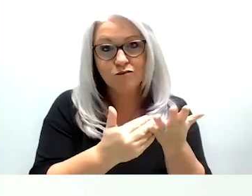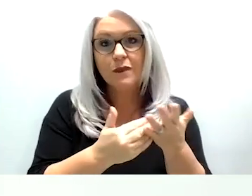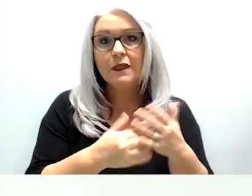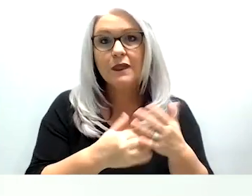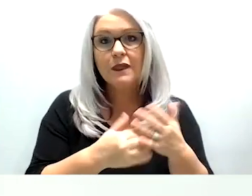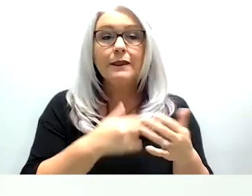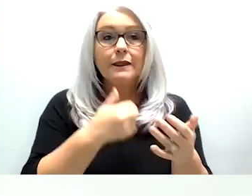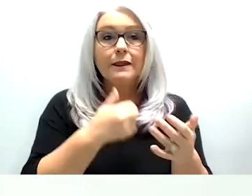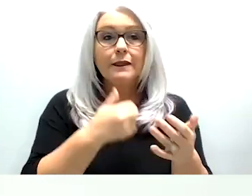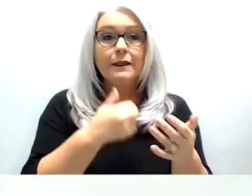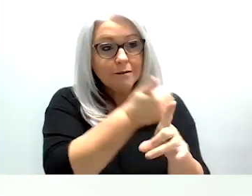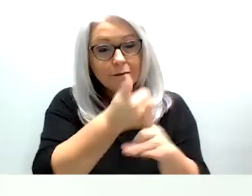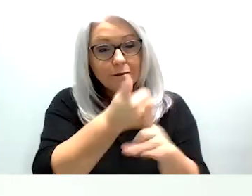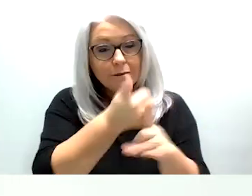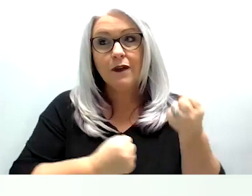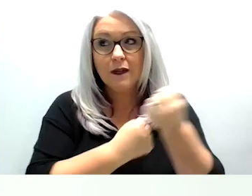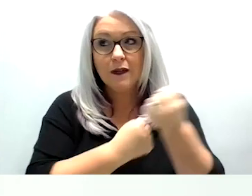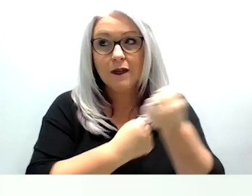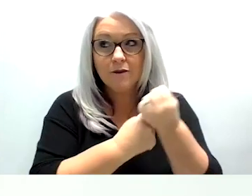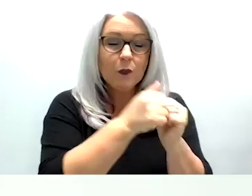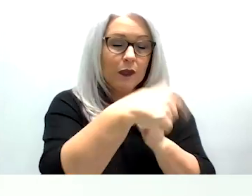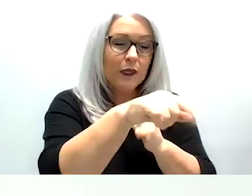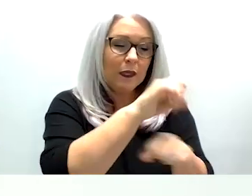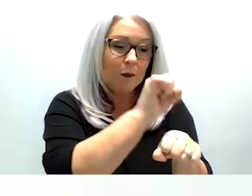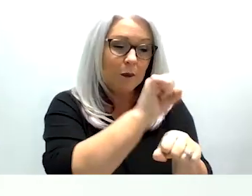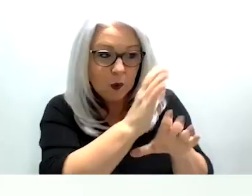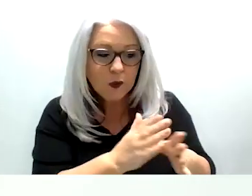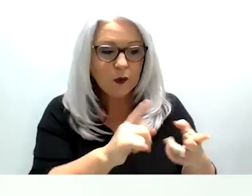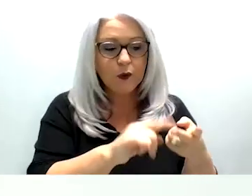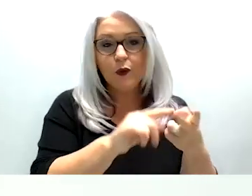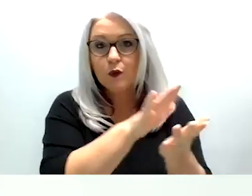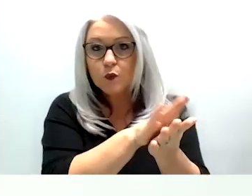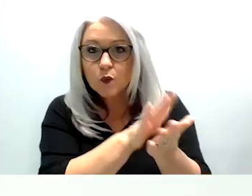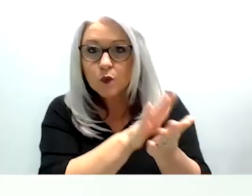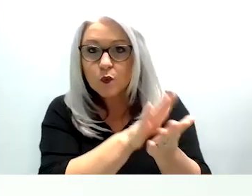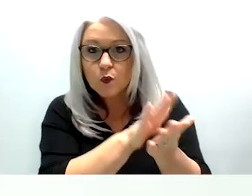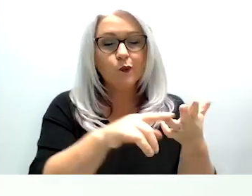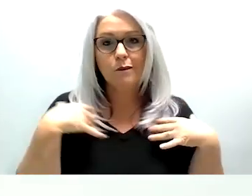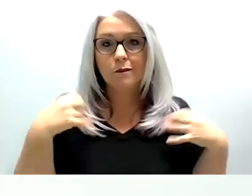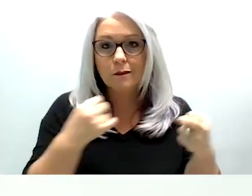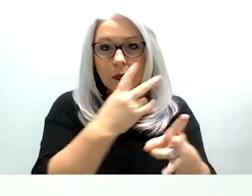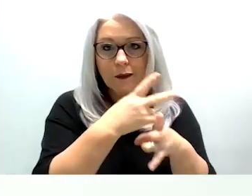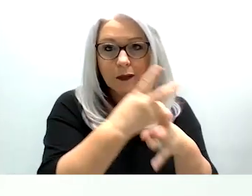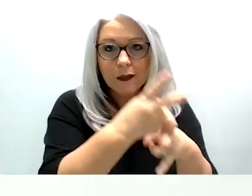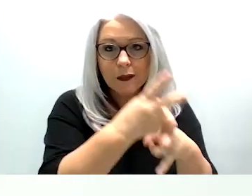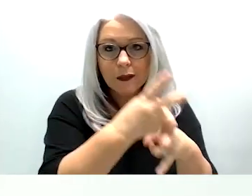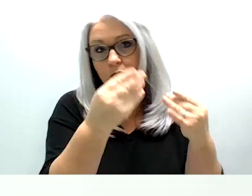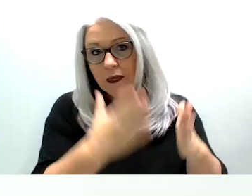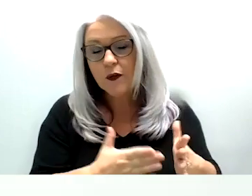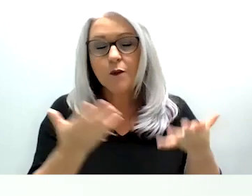employer, with a school, with also with the healthcare provider and, you know, just in a different context maybe for